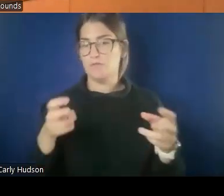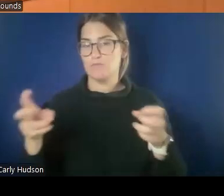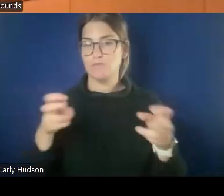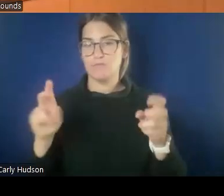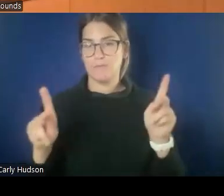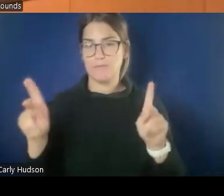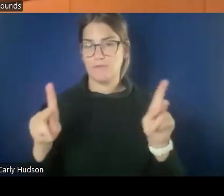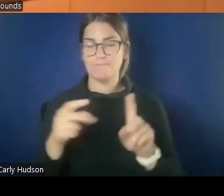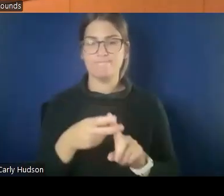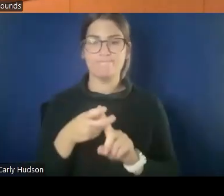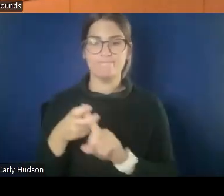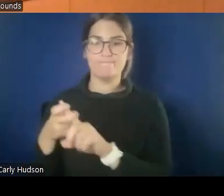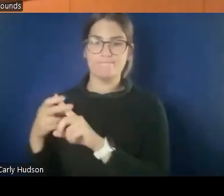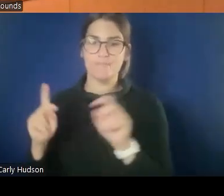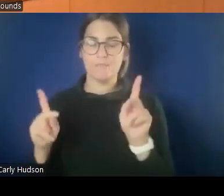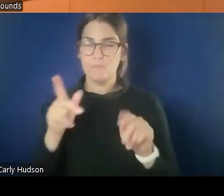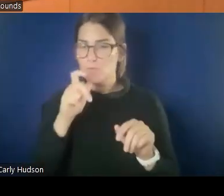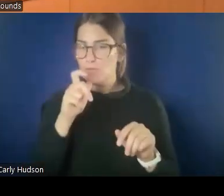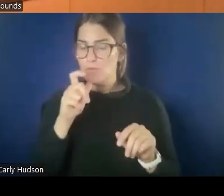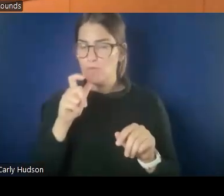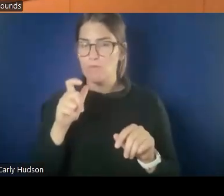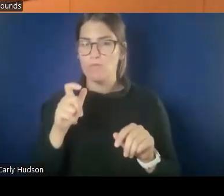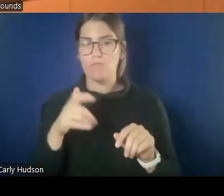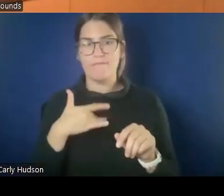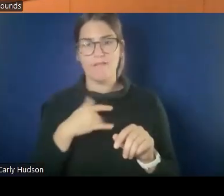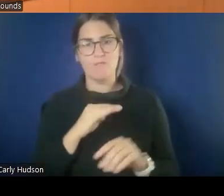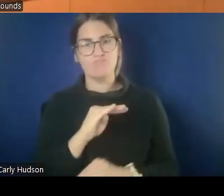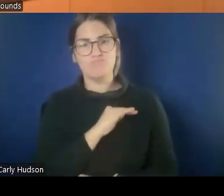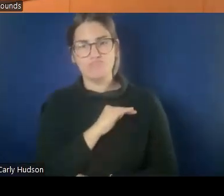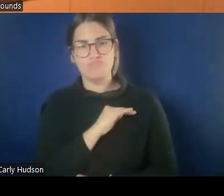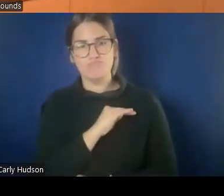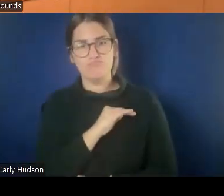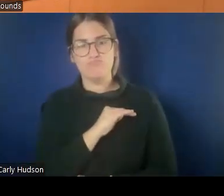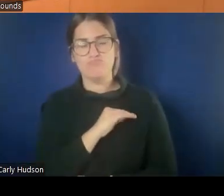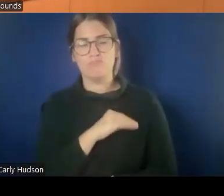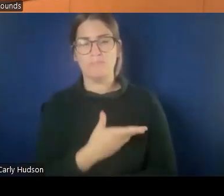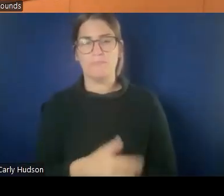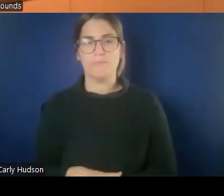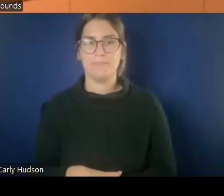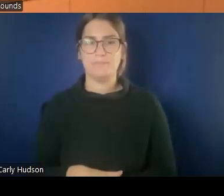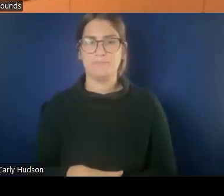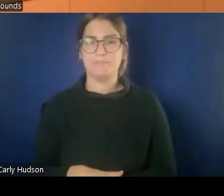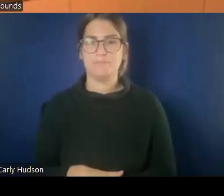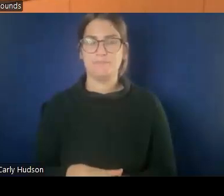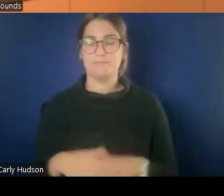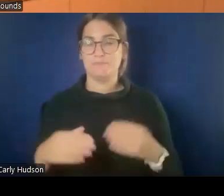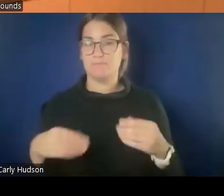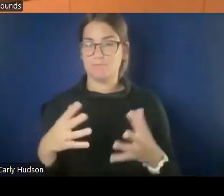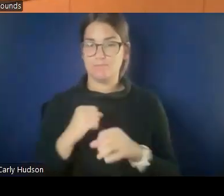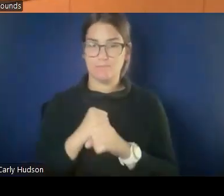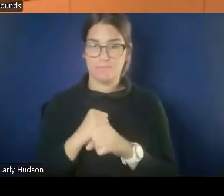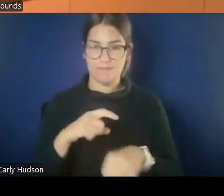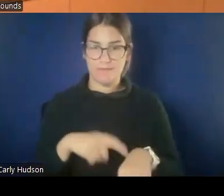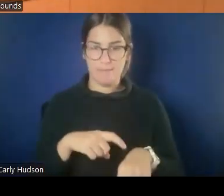like they're going to be compensated in some way whether it's given protective time whether it's